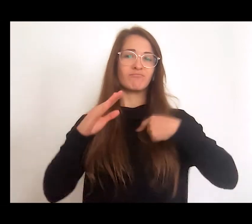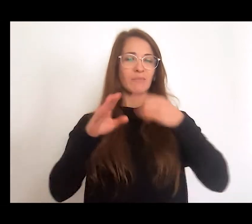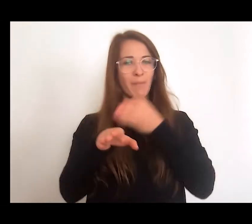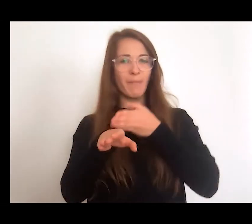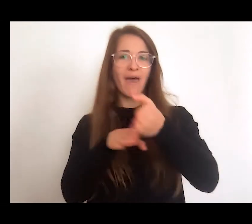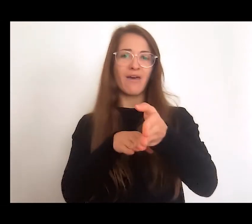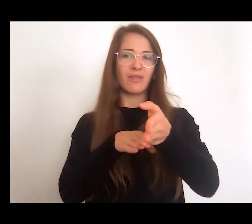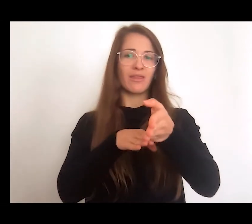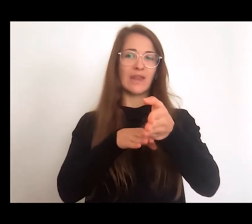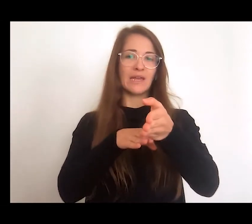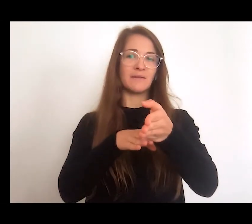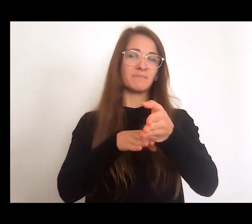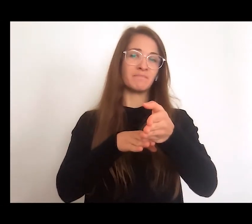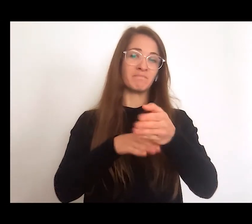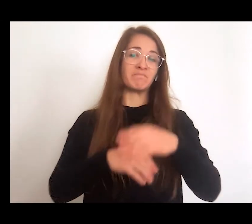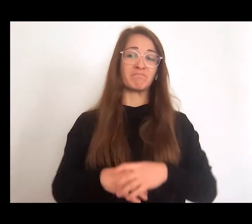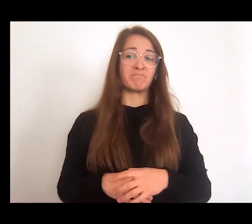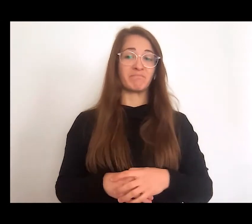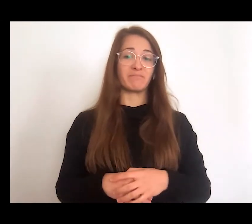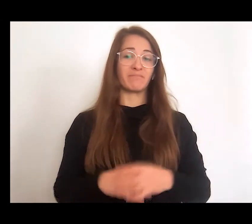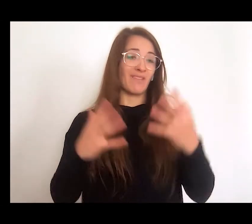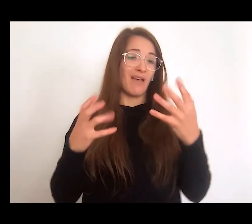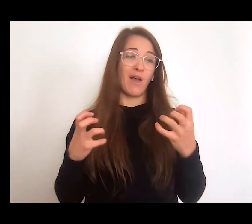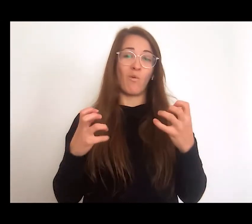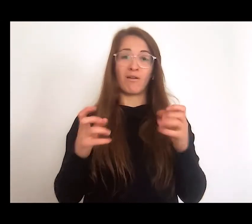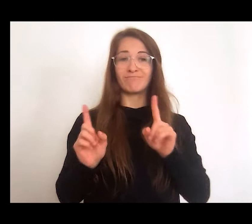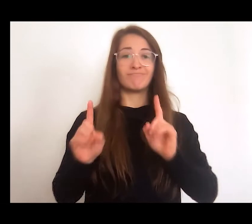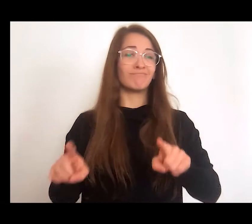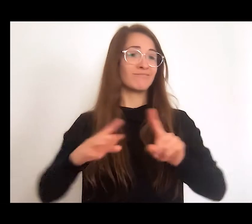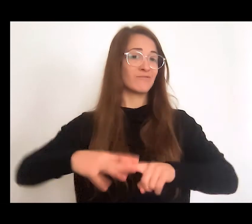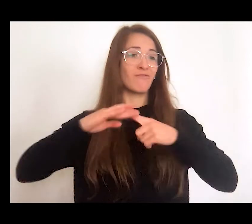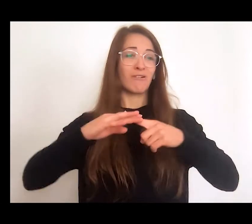BASICALLY PUT ME ON THE TRAJECTORY TO WHERE I WANTED TO